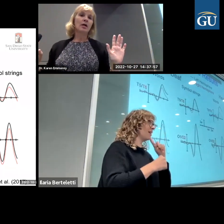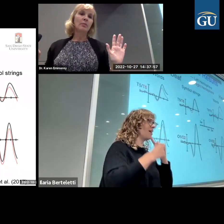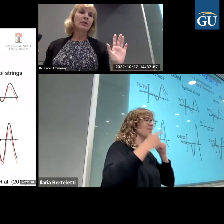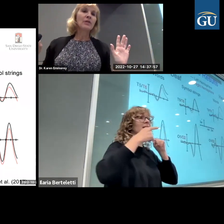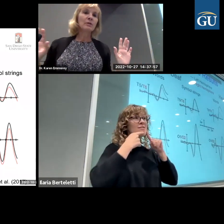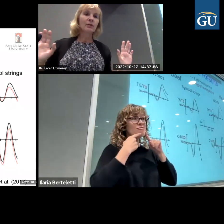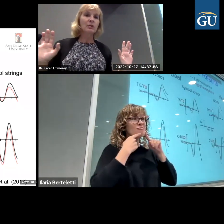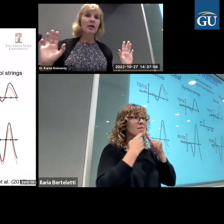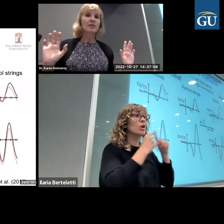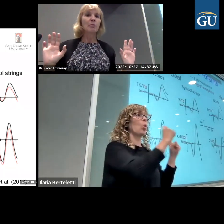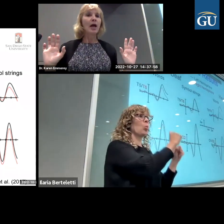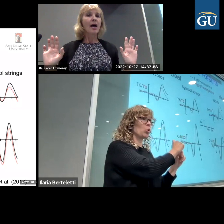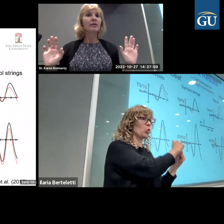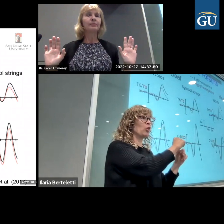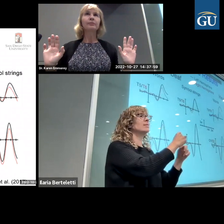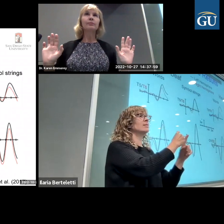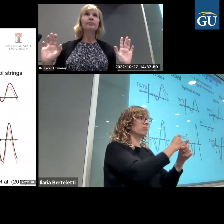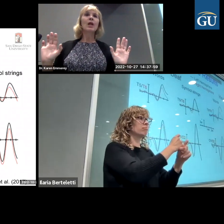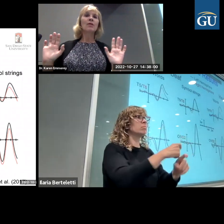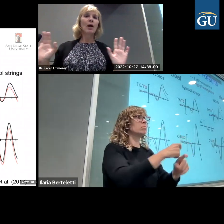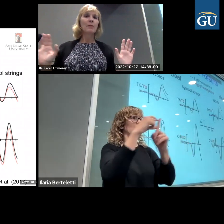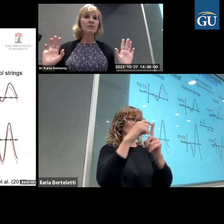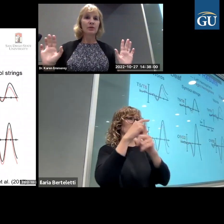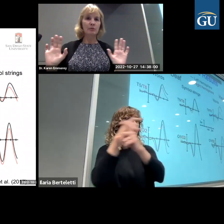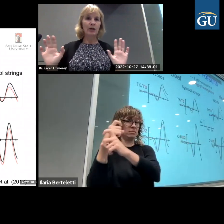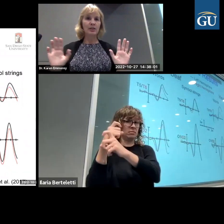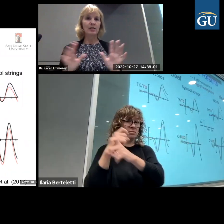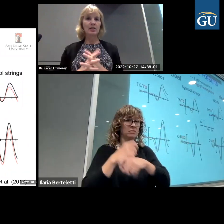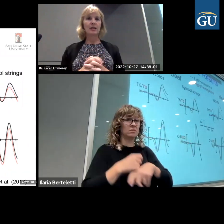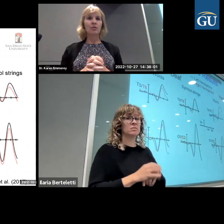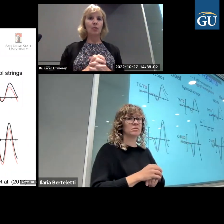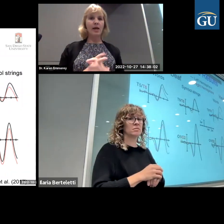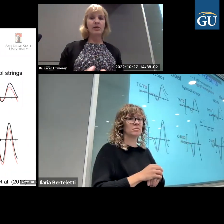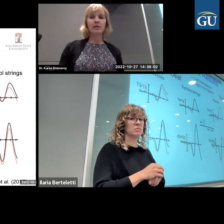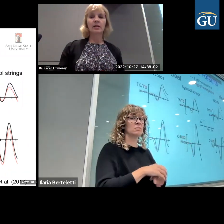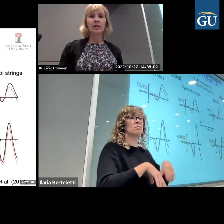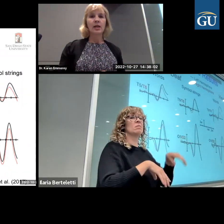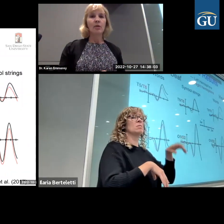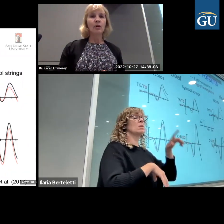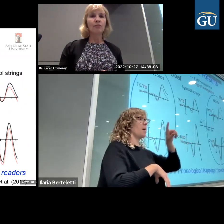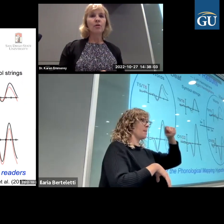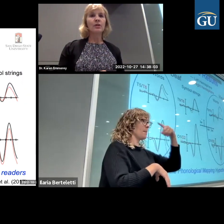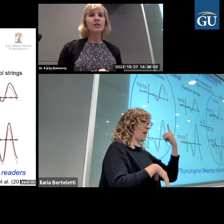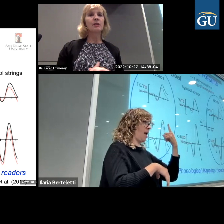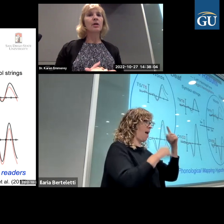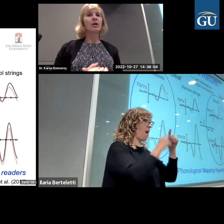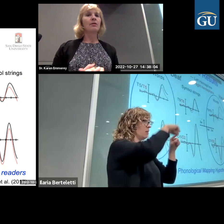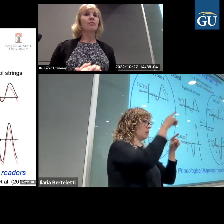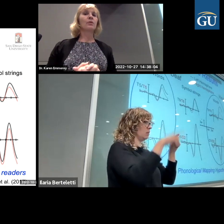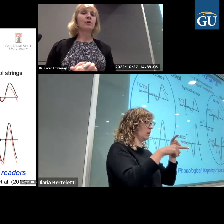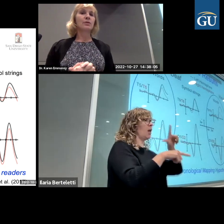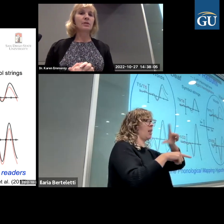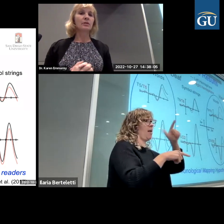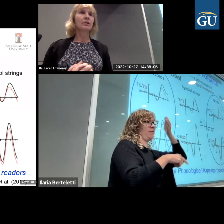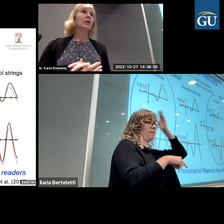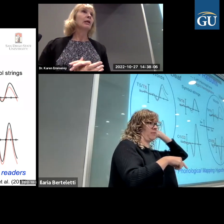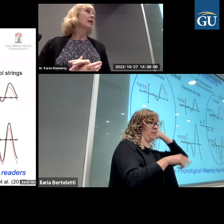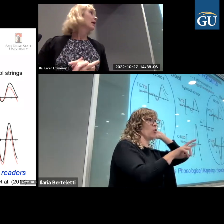And what you can see is that we get this really large left lateralized, larger response in the left hemisphere than the right hemisphere for the hearing readers,